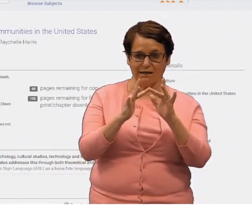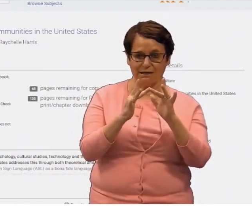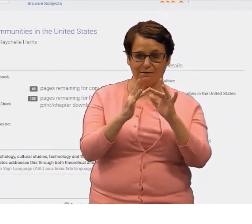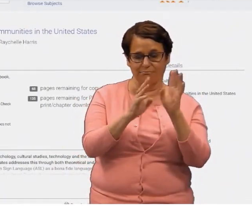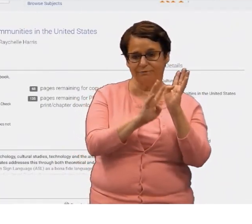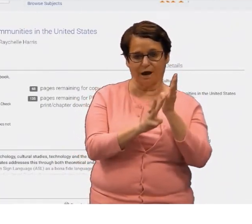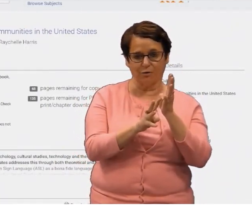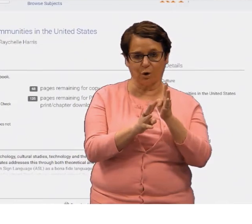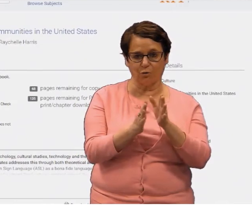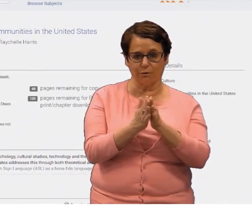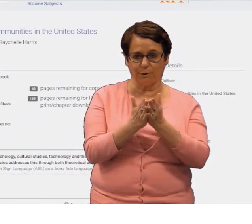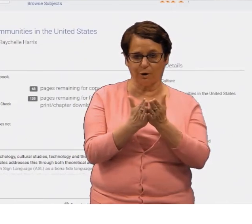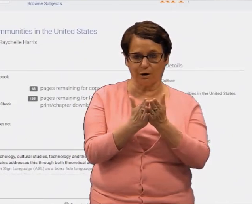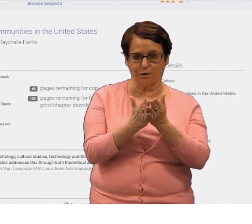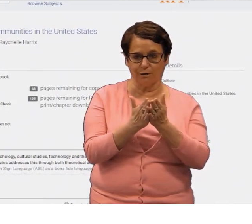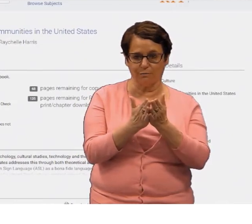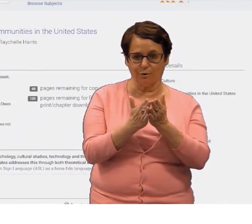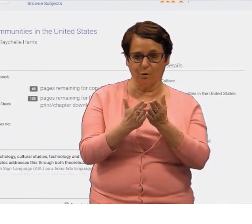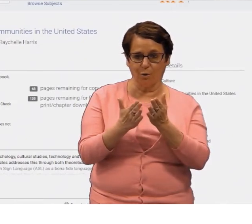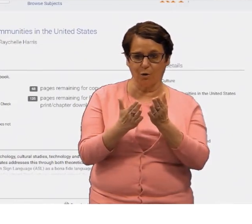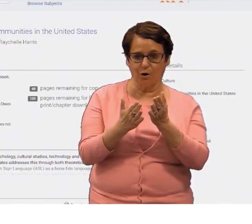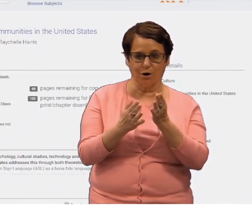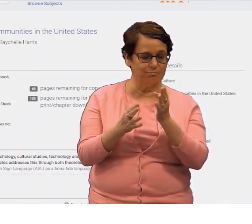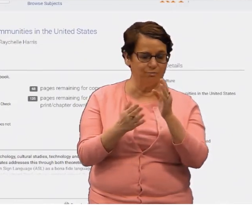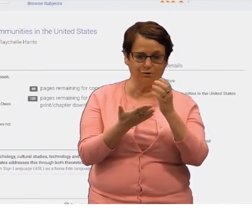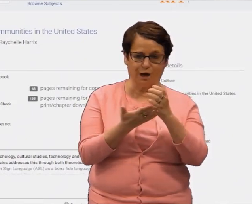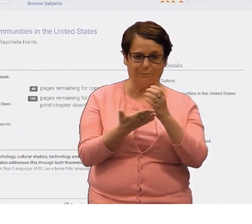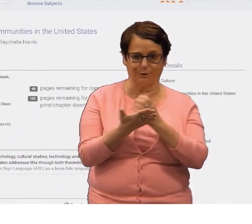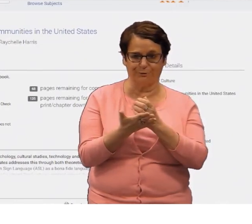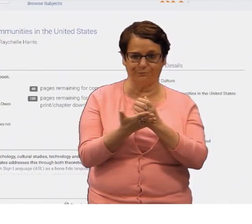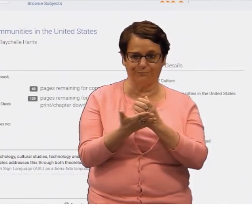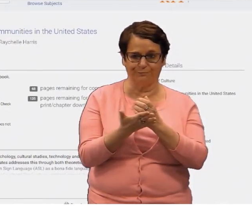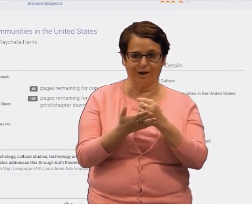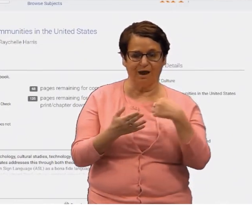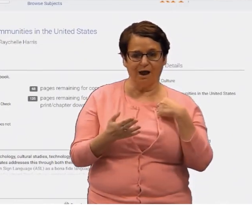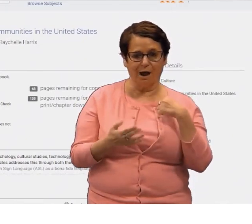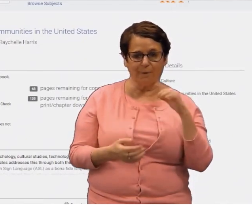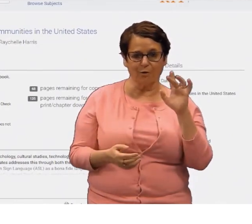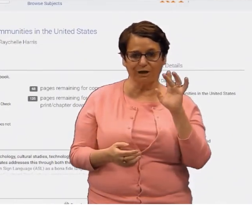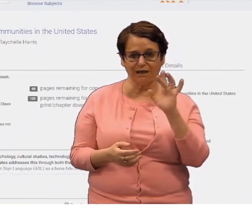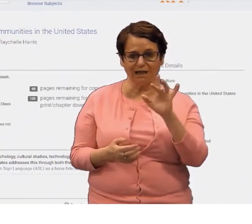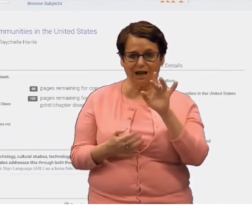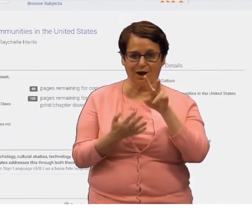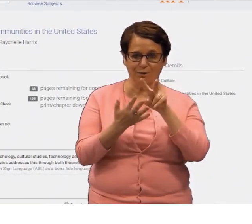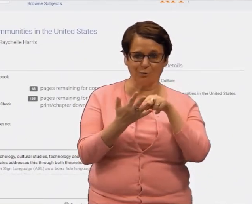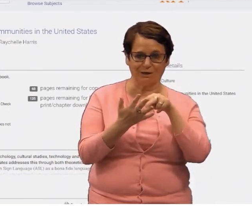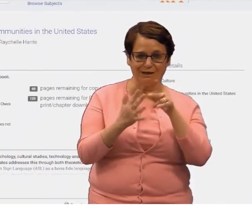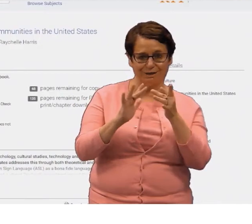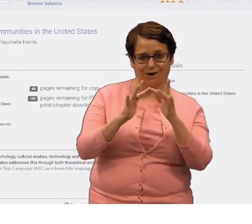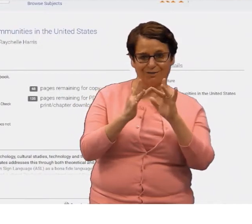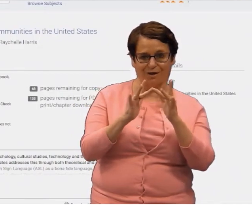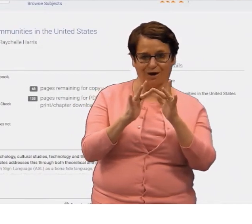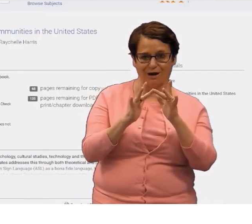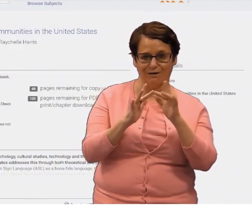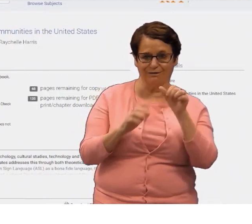You can read it online, download the book or a chapter.